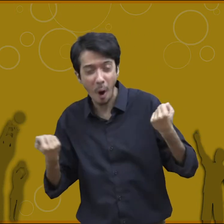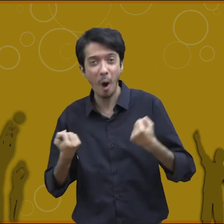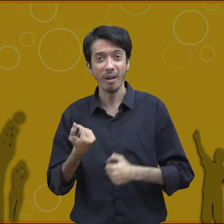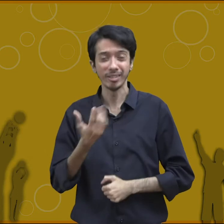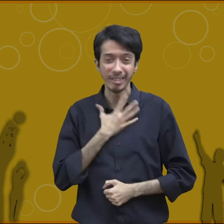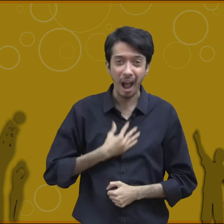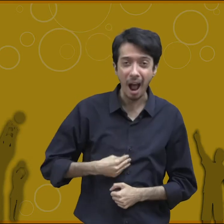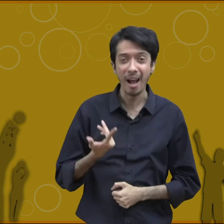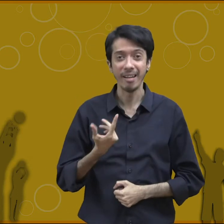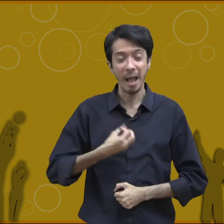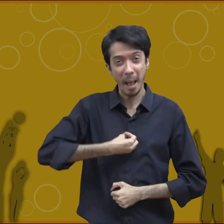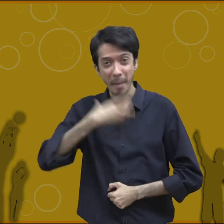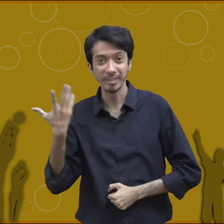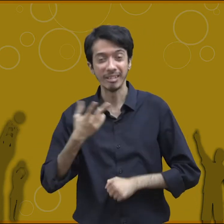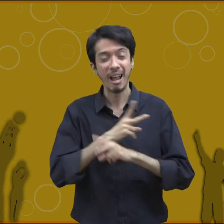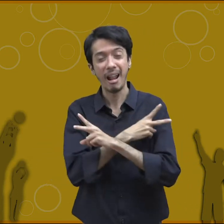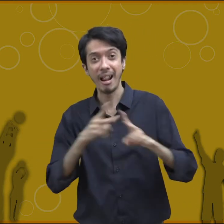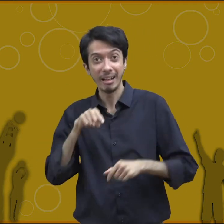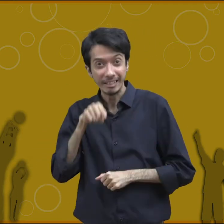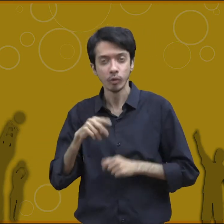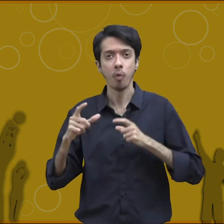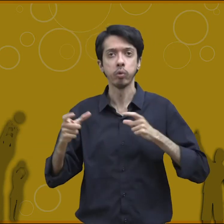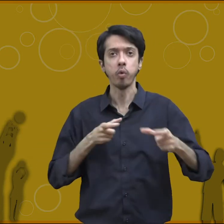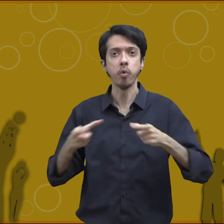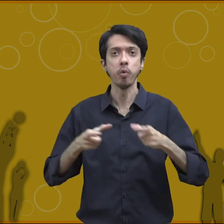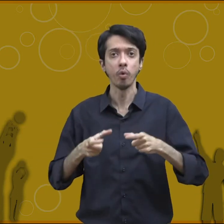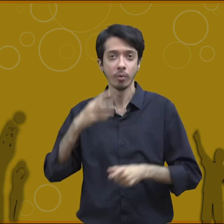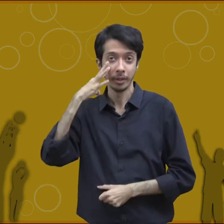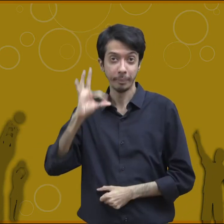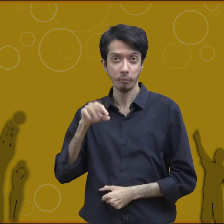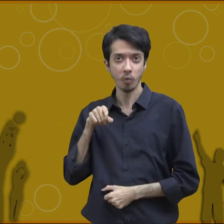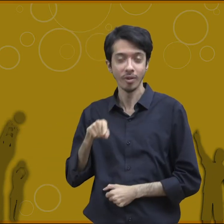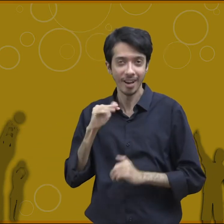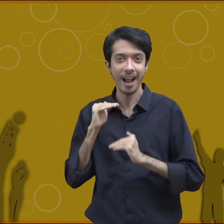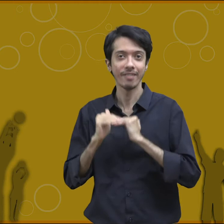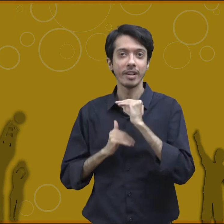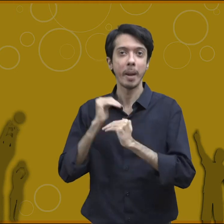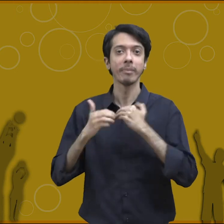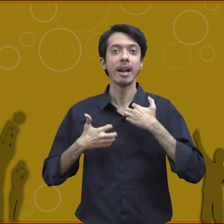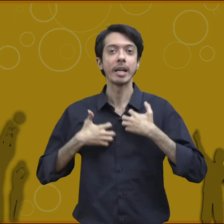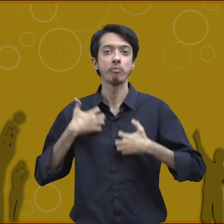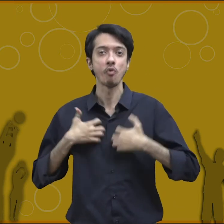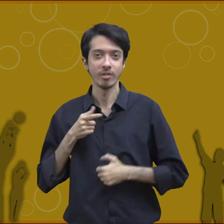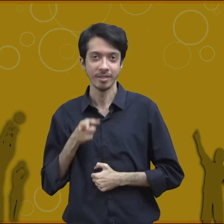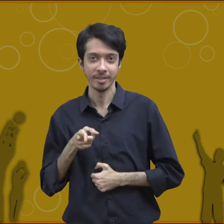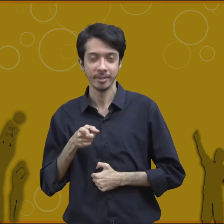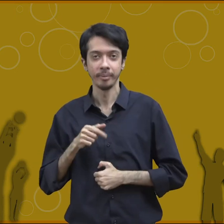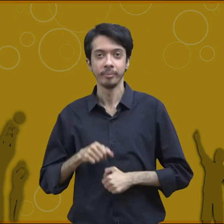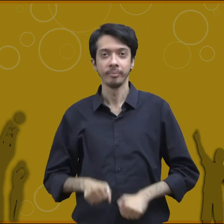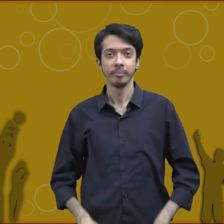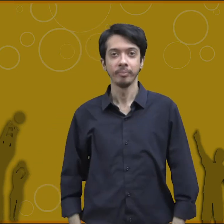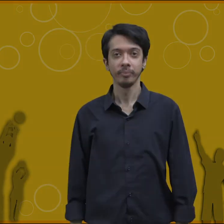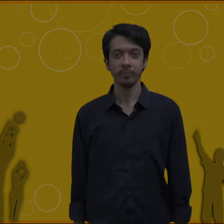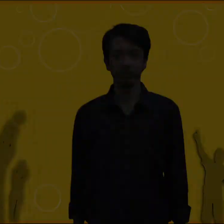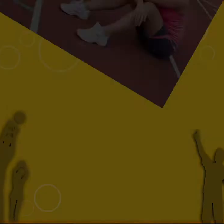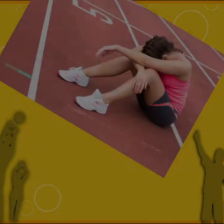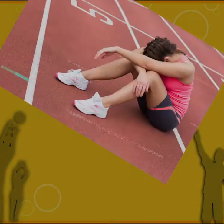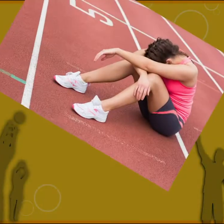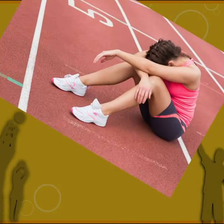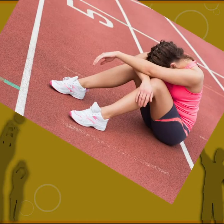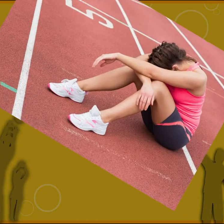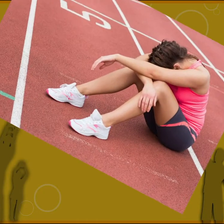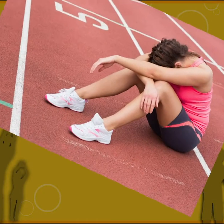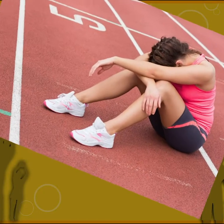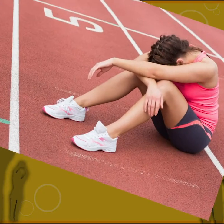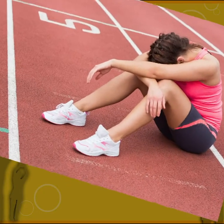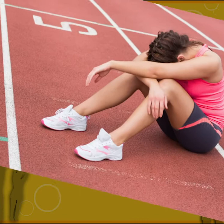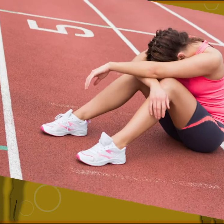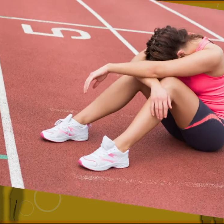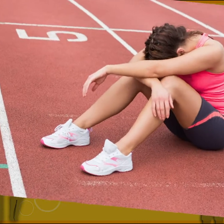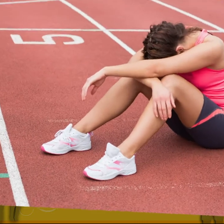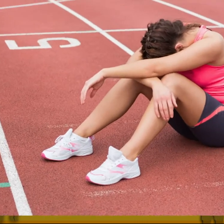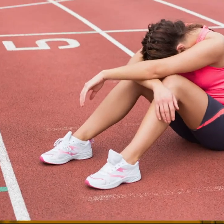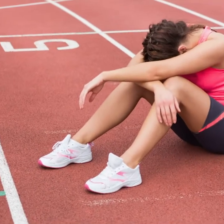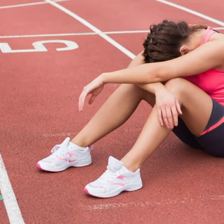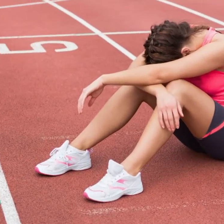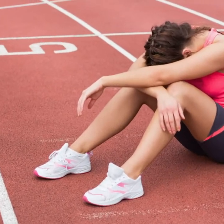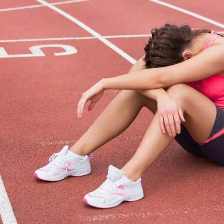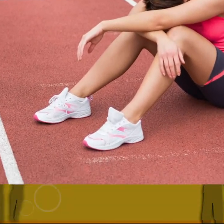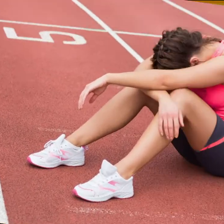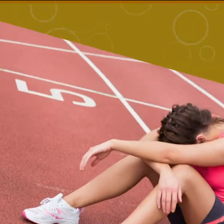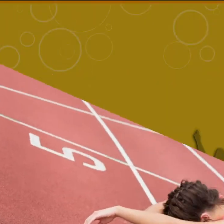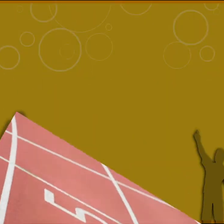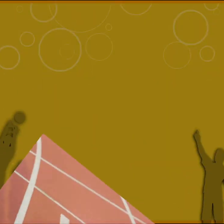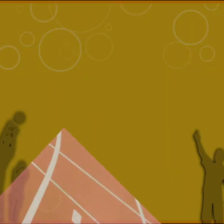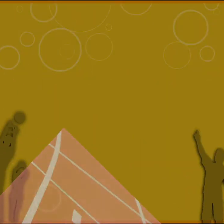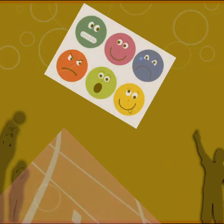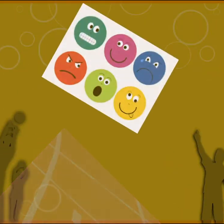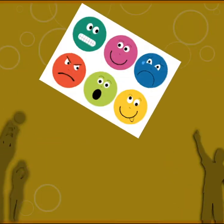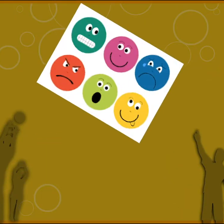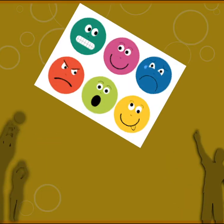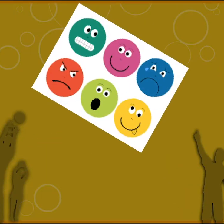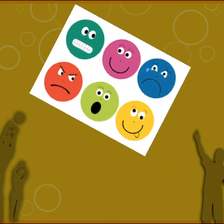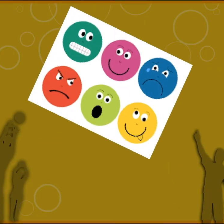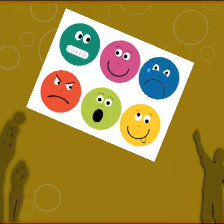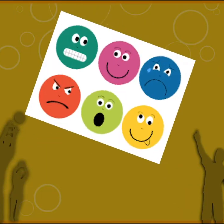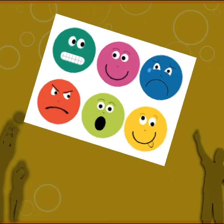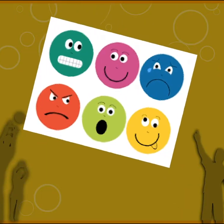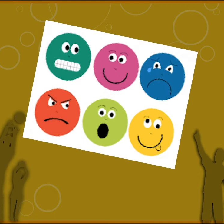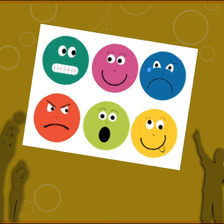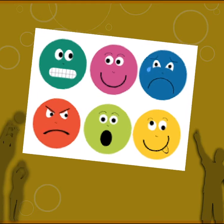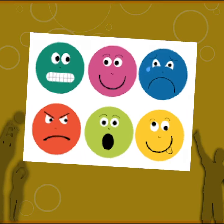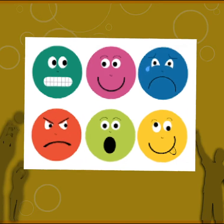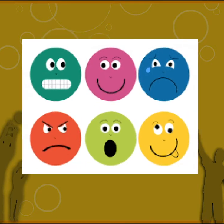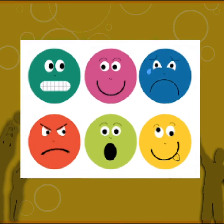happiness sorrow and other emotions this is called emotional development